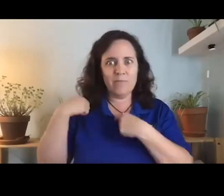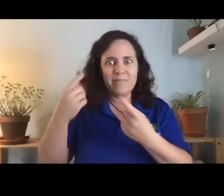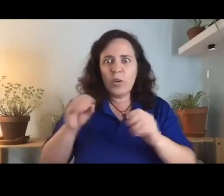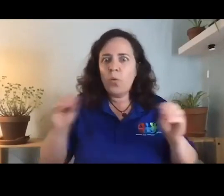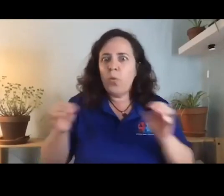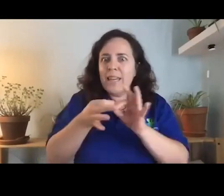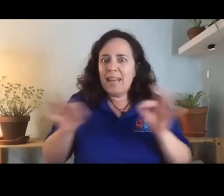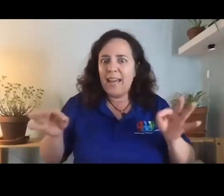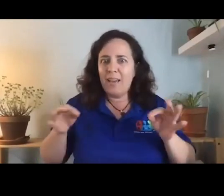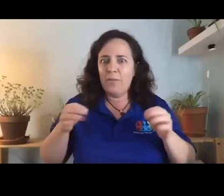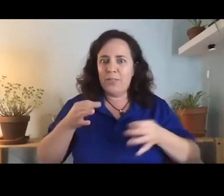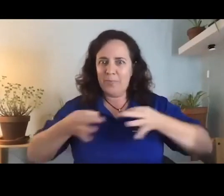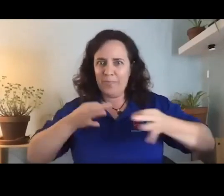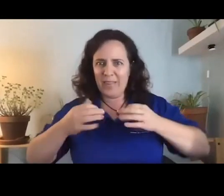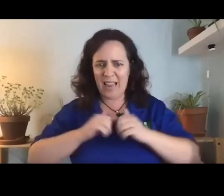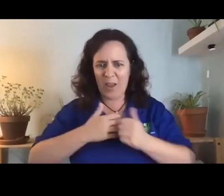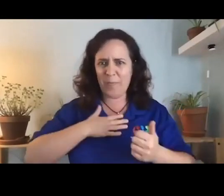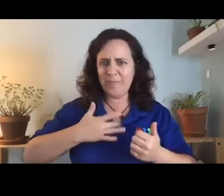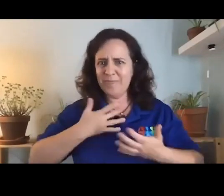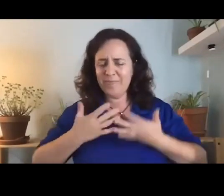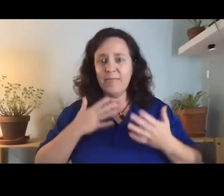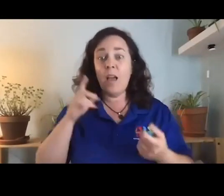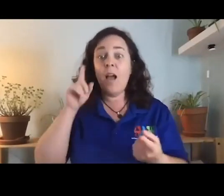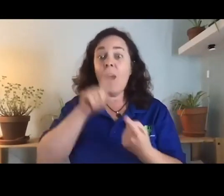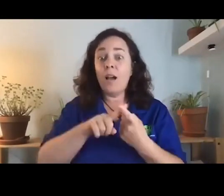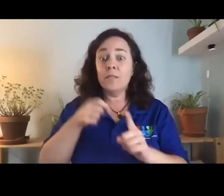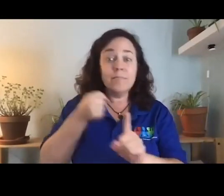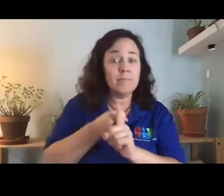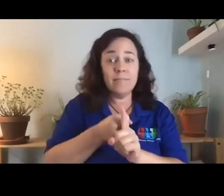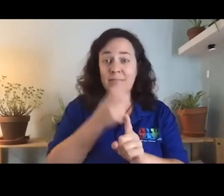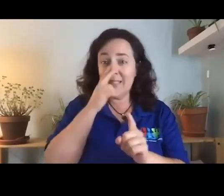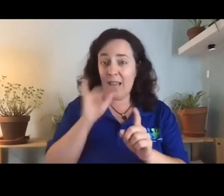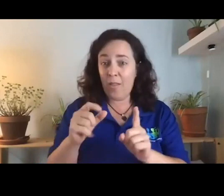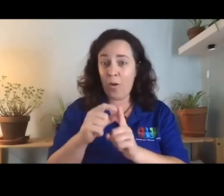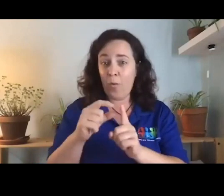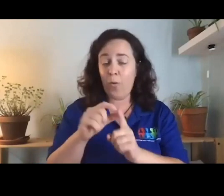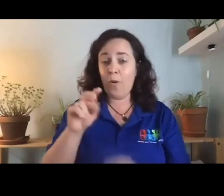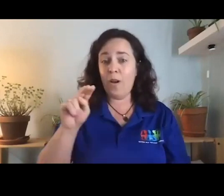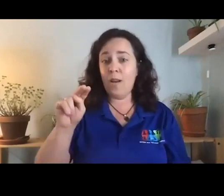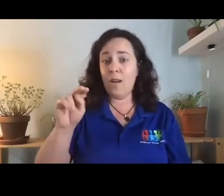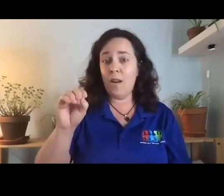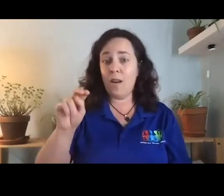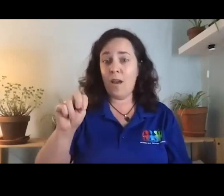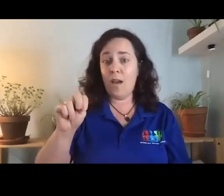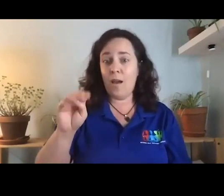Since high school, without having the language to explain the experience they were having,